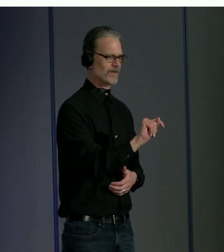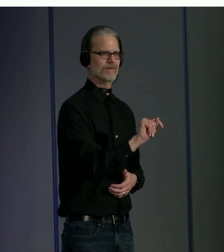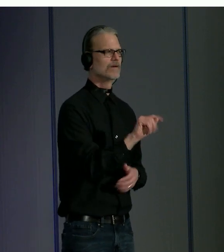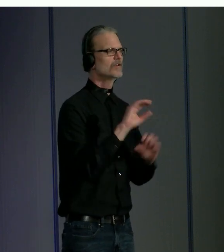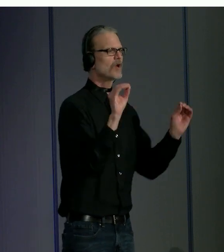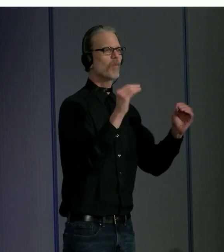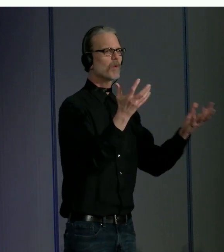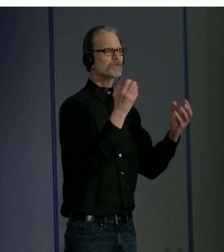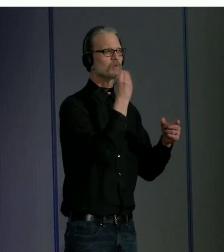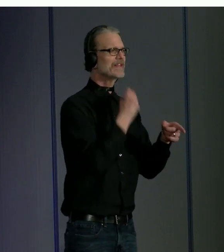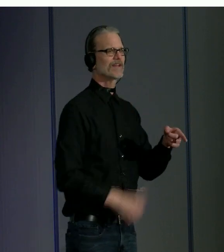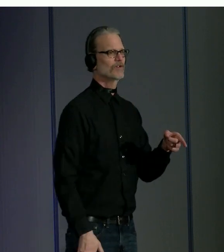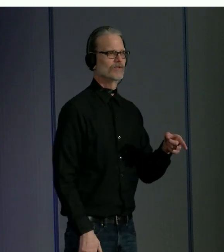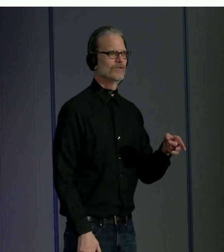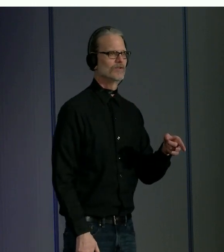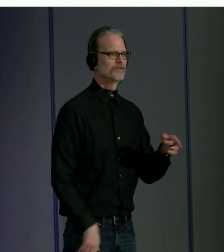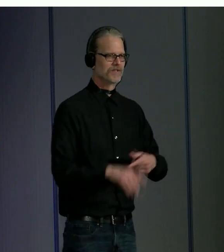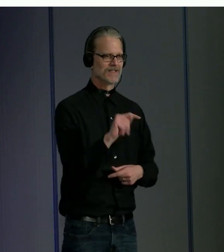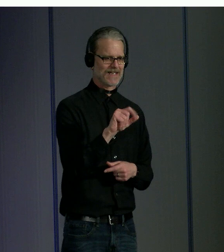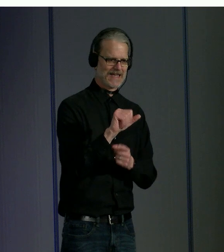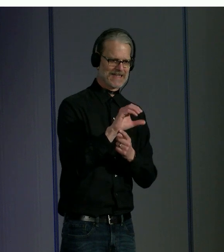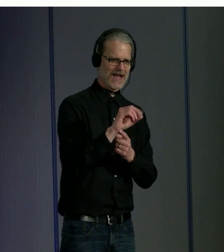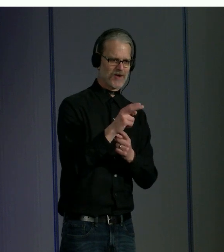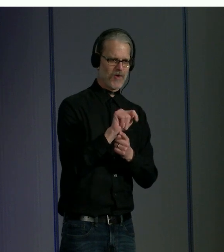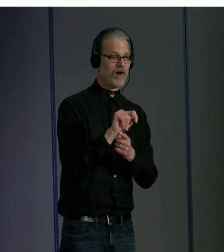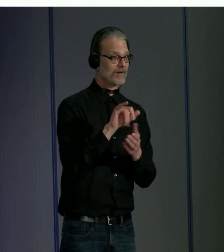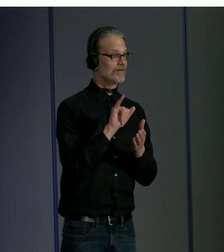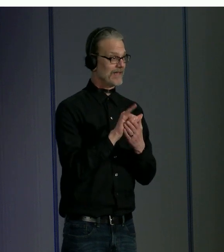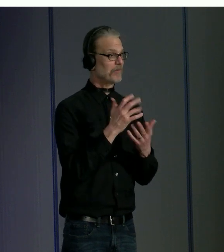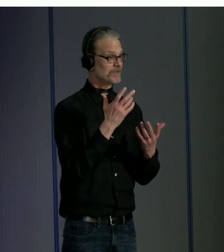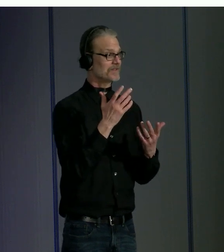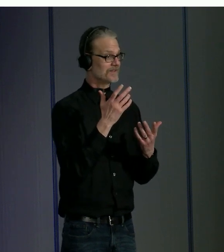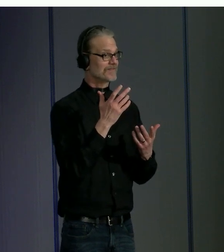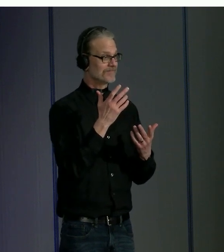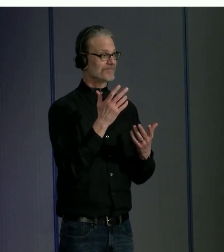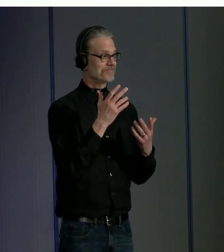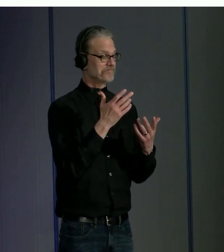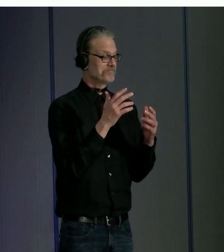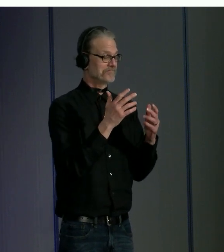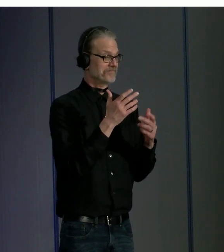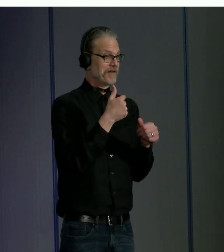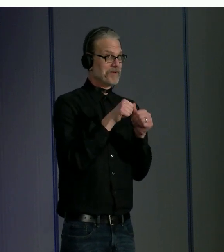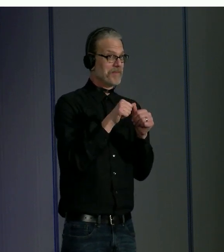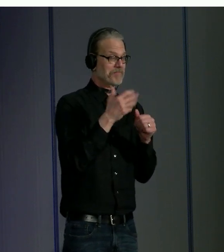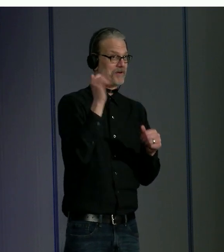I remember KenTacoHut being a thing when I was a kid and it didn't work.